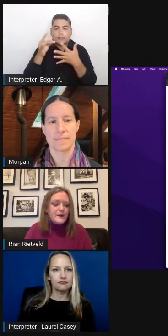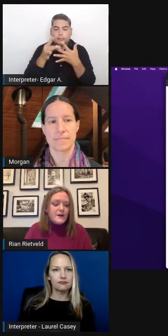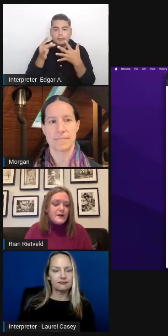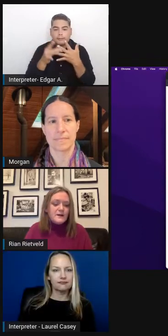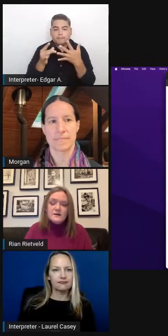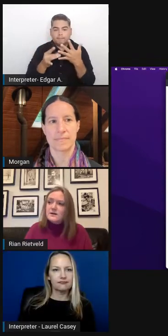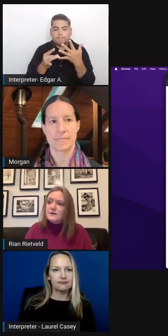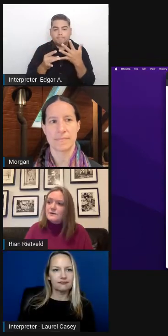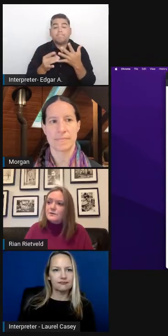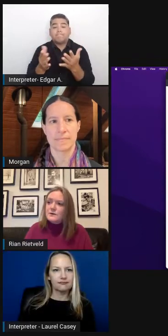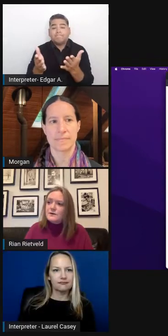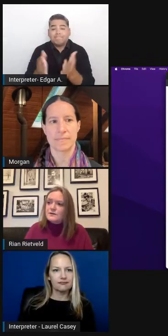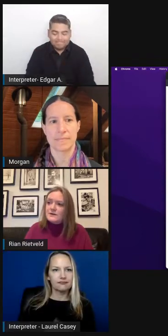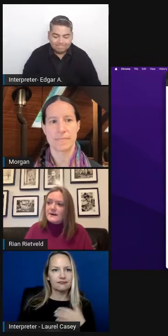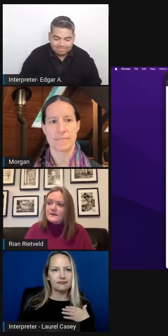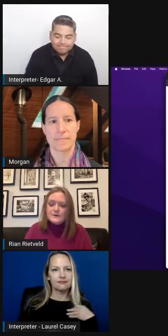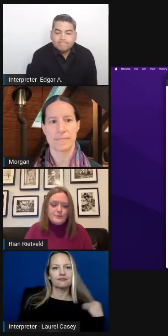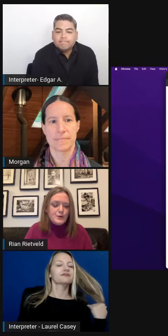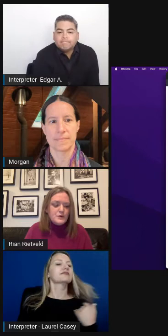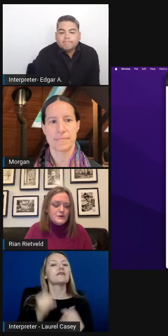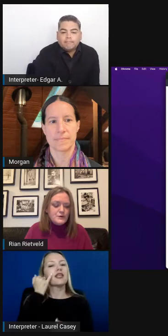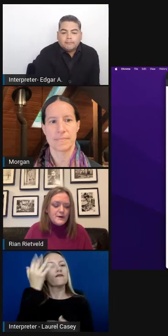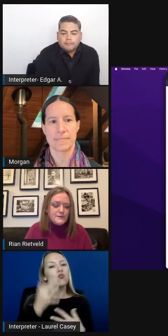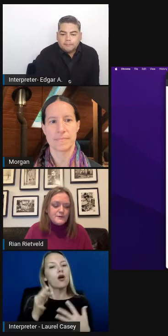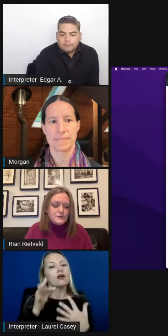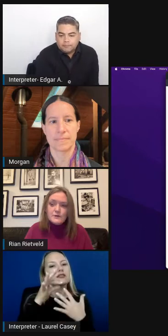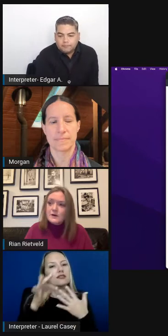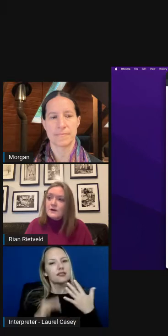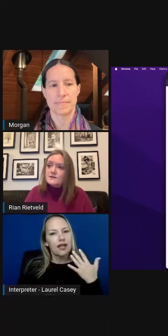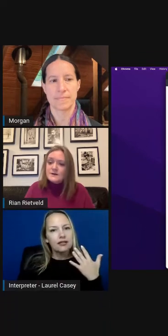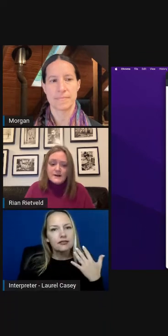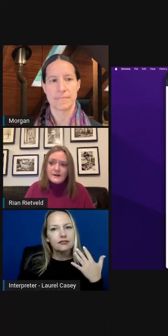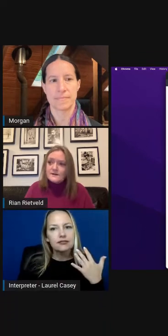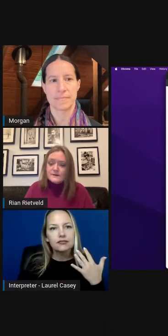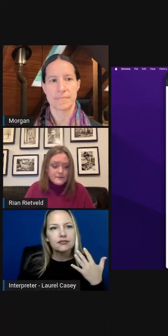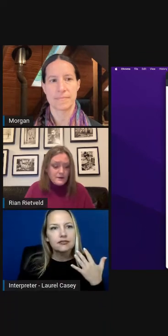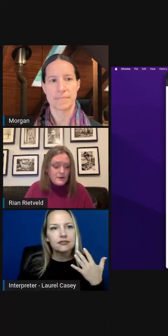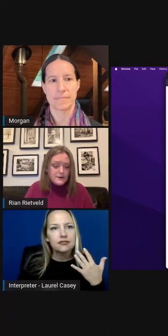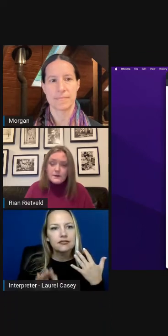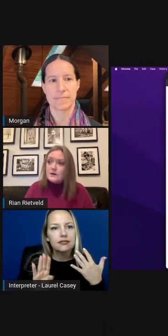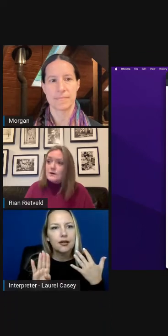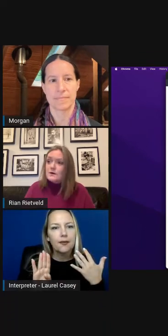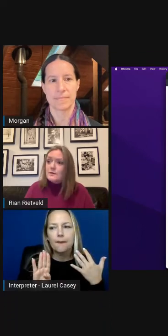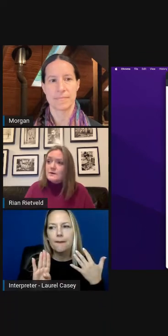and if you want to select the bird, you have to select comment